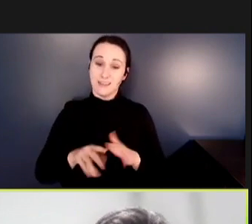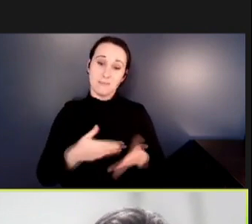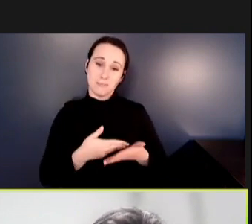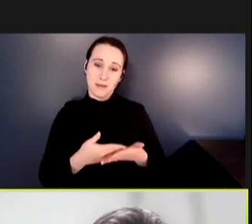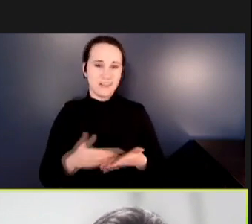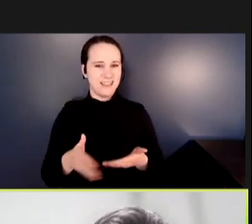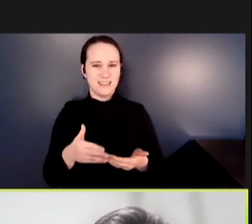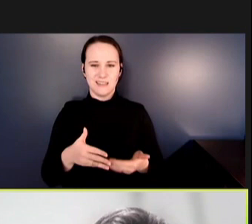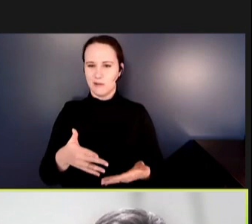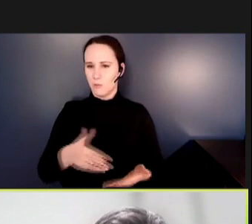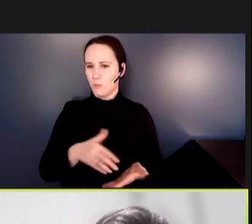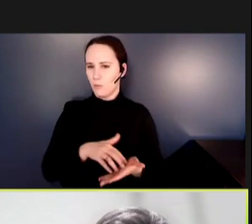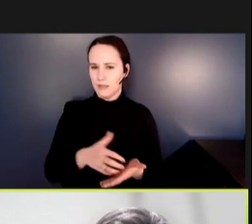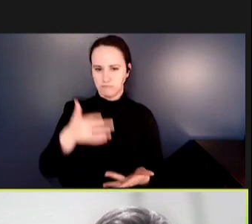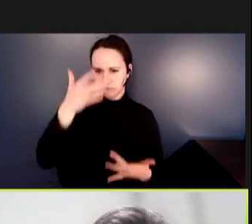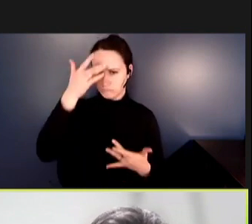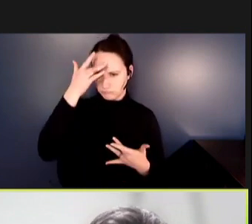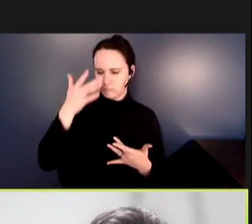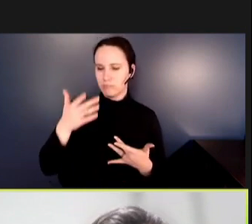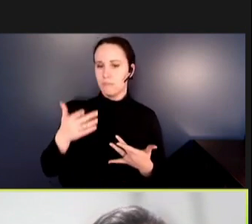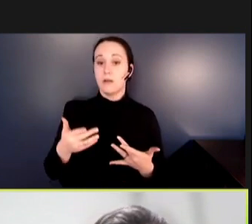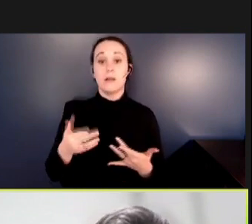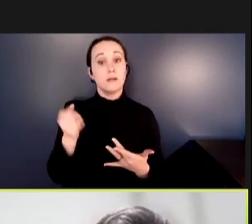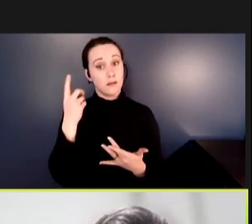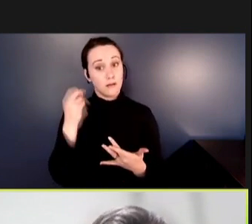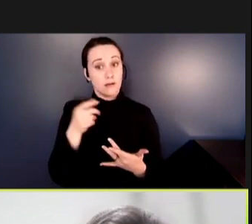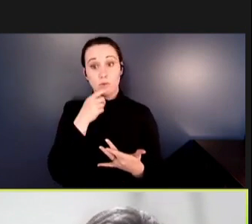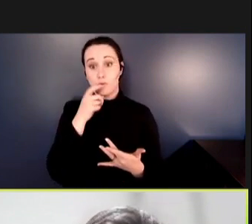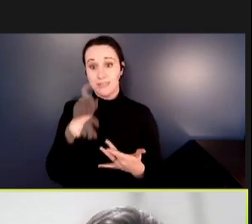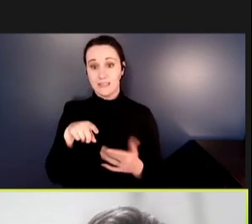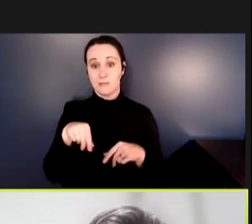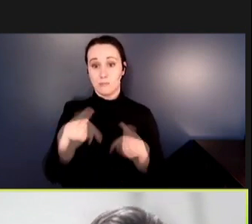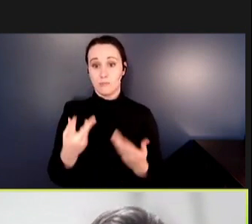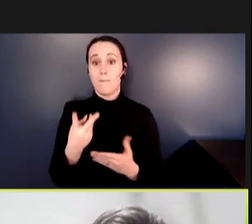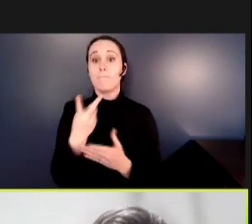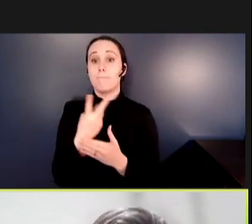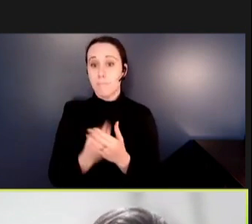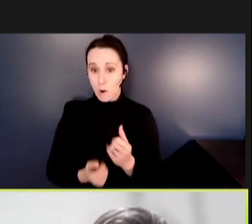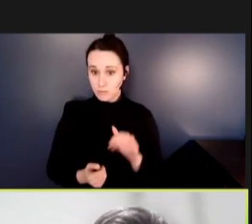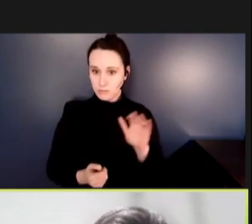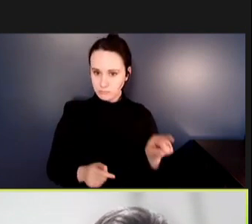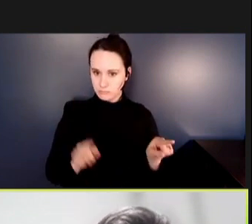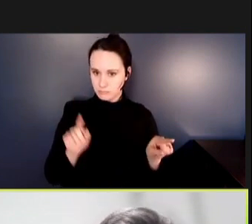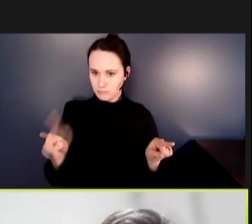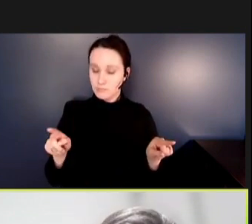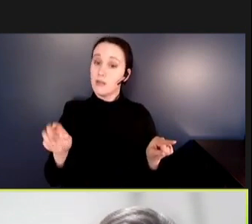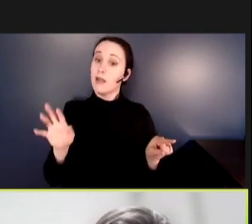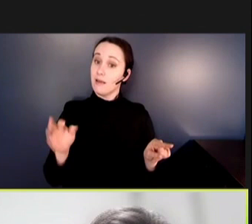products to all pregnant people, because if the mother is vaccinated on time within that 32 to